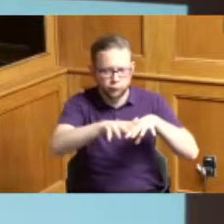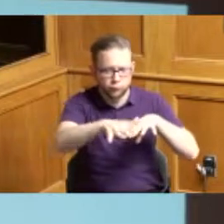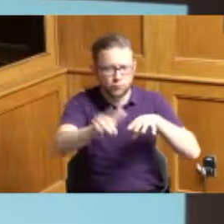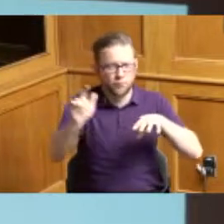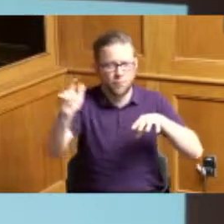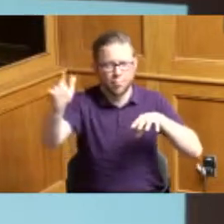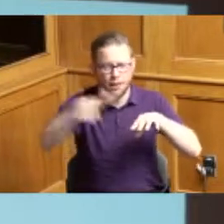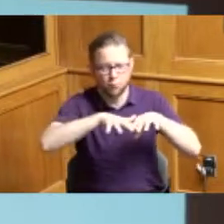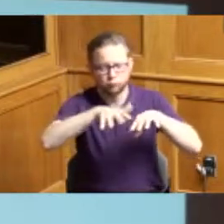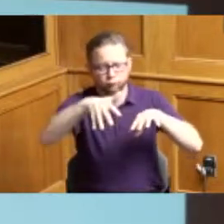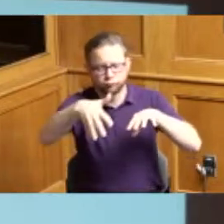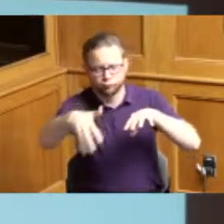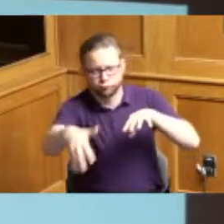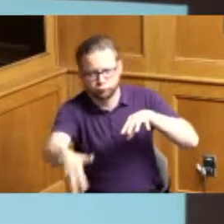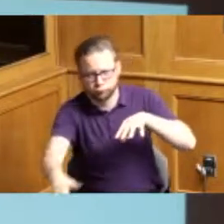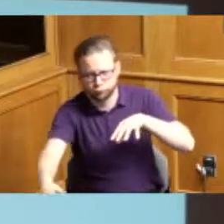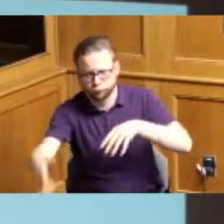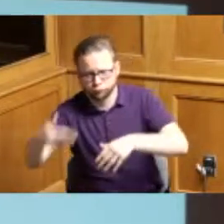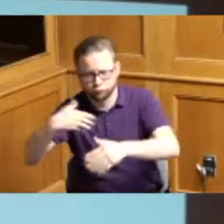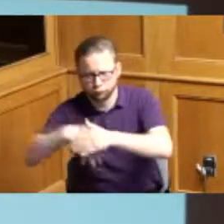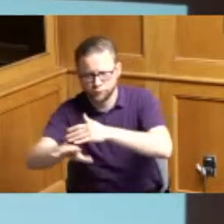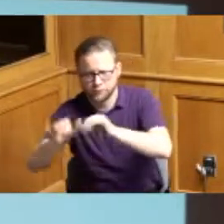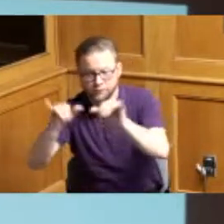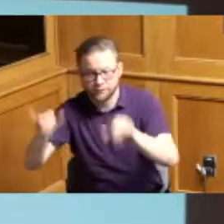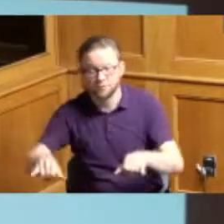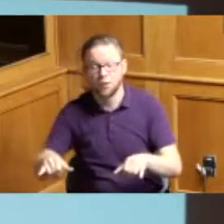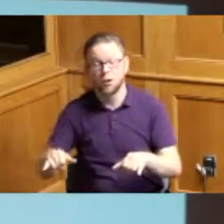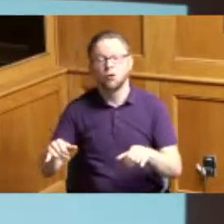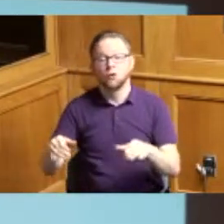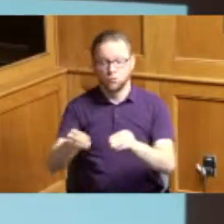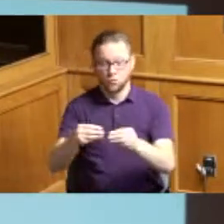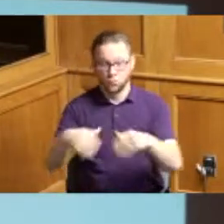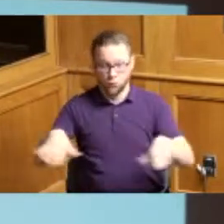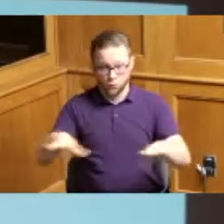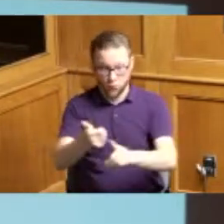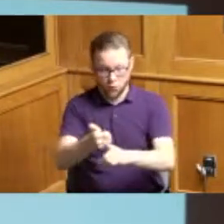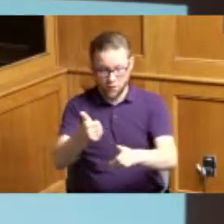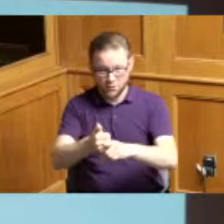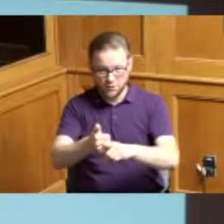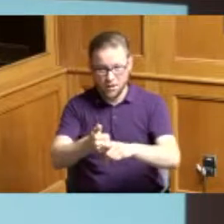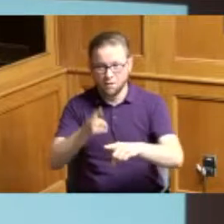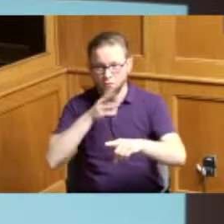addition there's also groundwater flow the ground itself due to excessive saturation generates flows